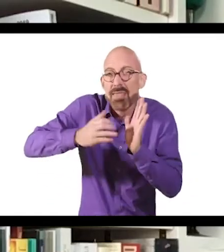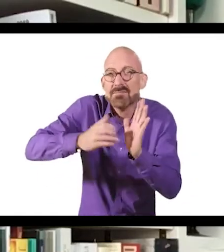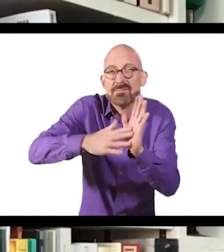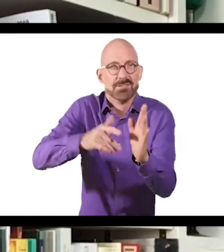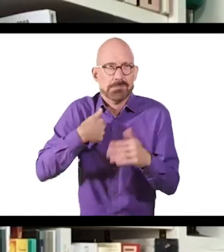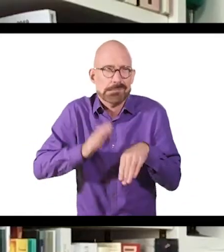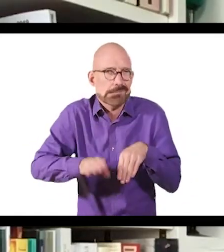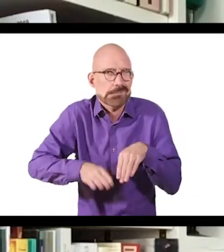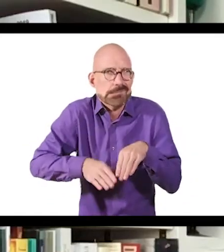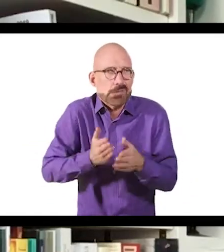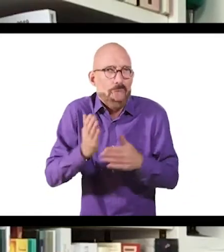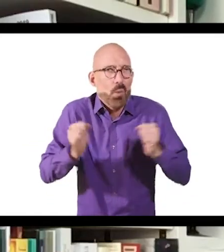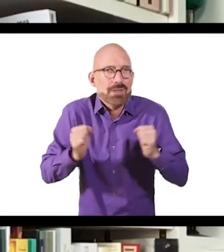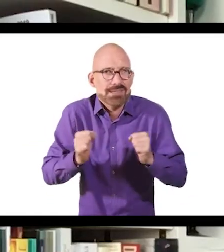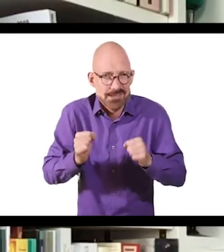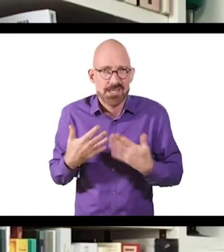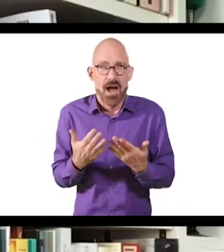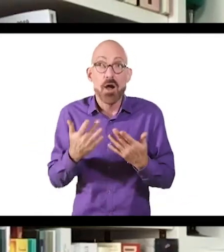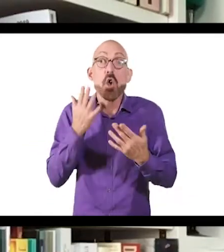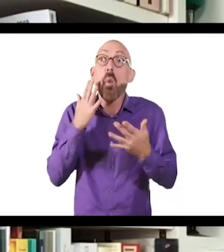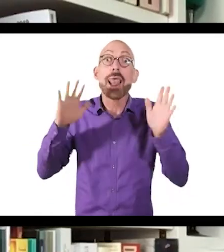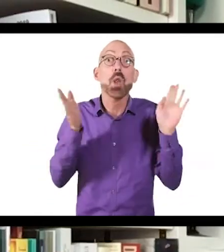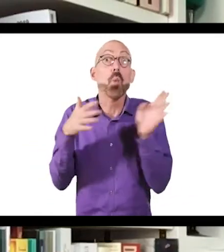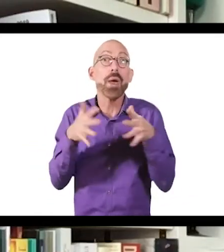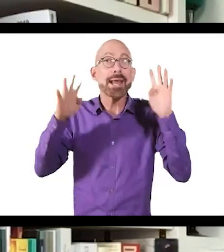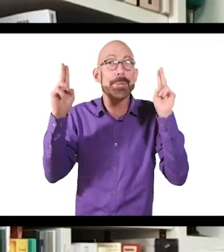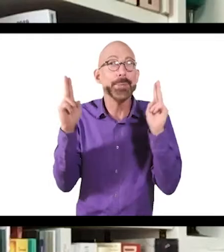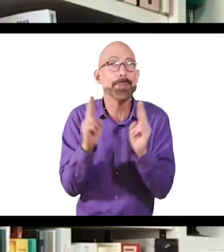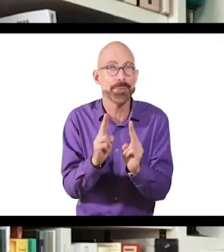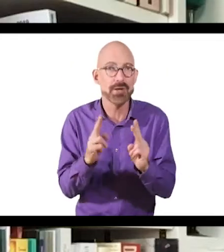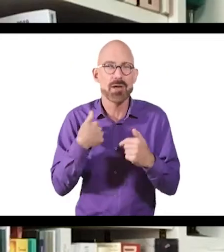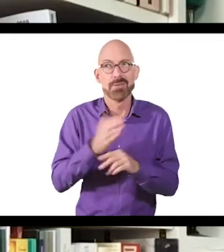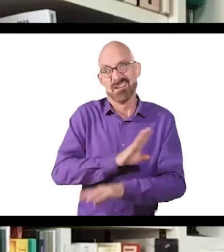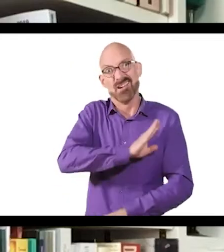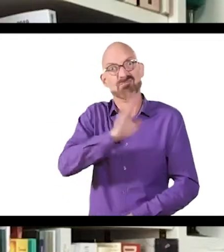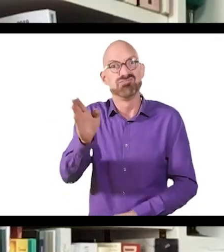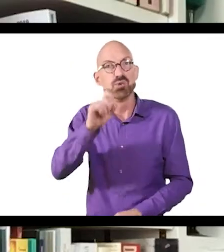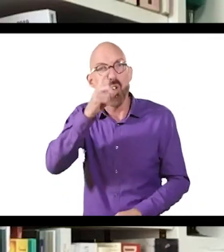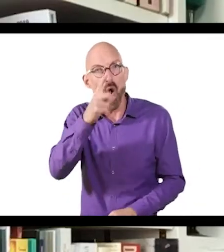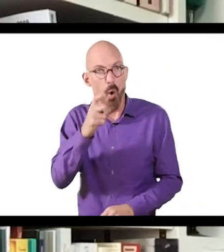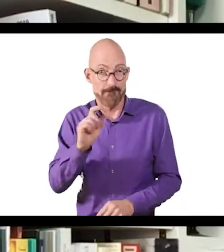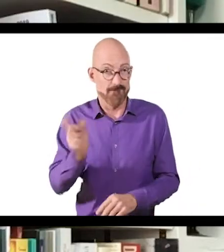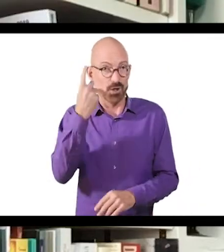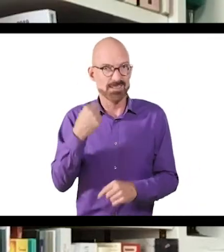Because everybody was looking at me, I was the only person on skates. Skating was for kids in those days and nobody else had them.